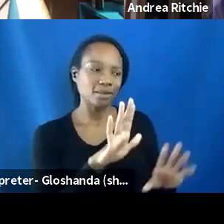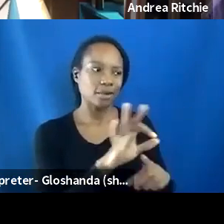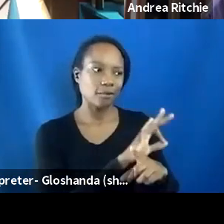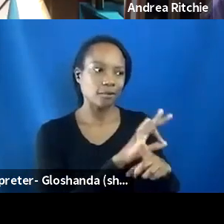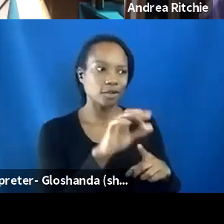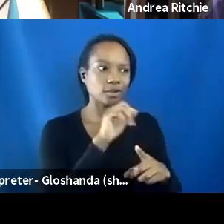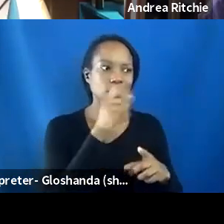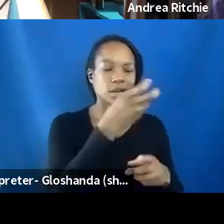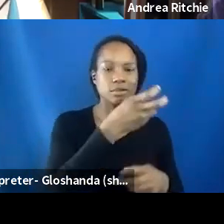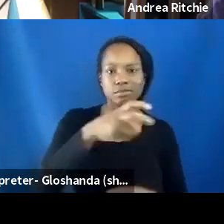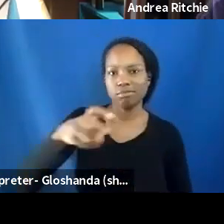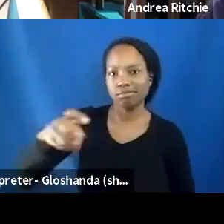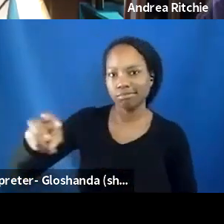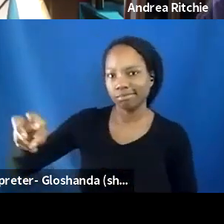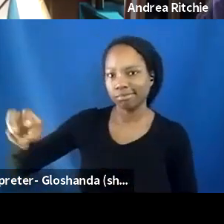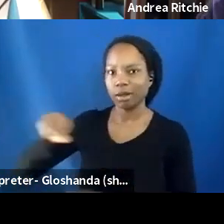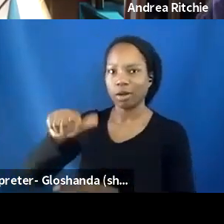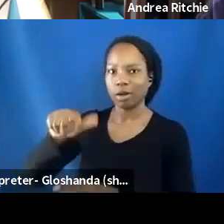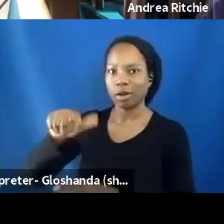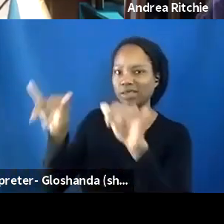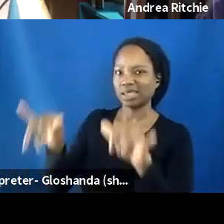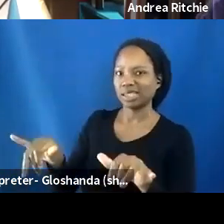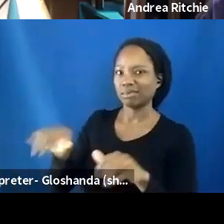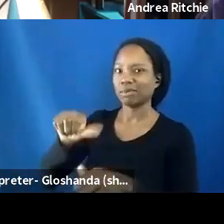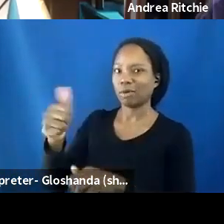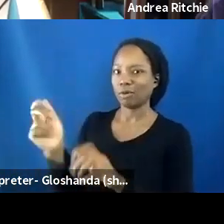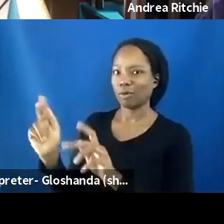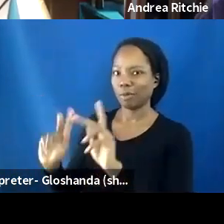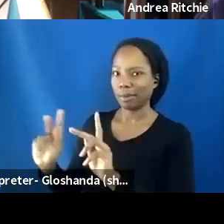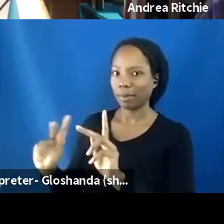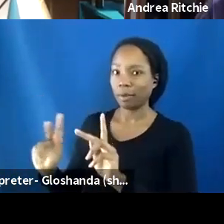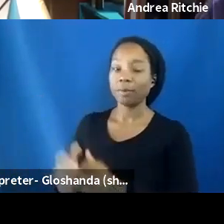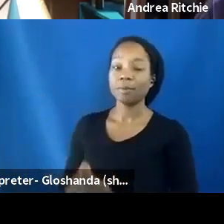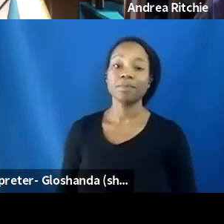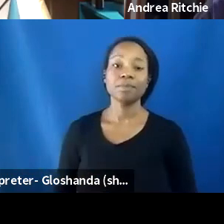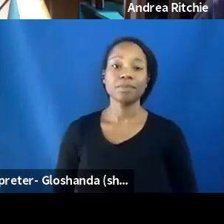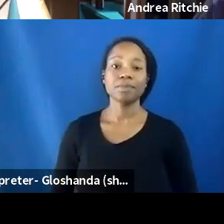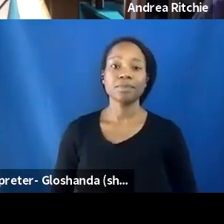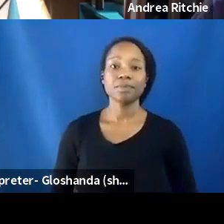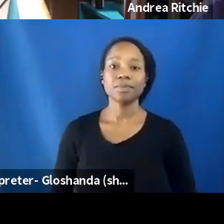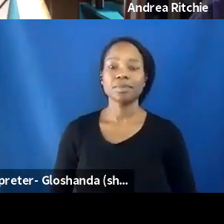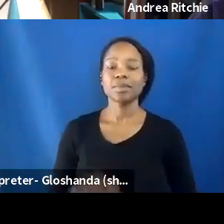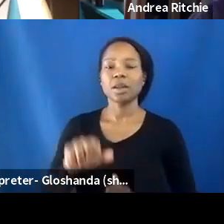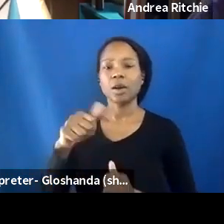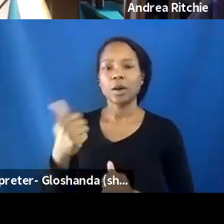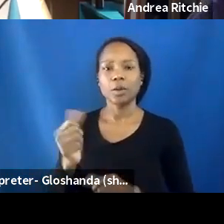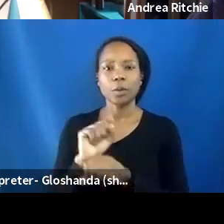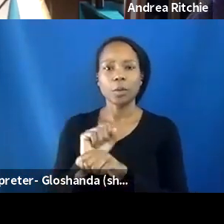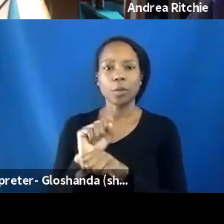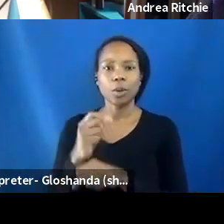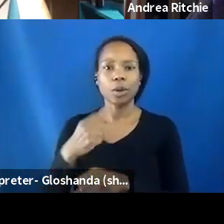Another piece of work that we're doing at Interrupting Criminalization, if you're a medical provider